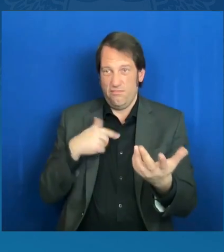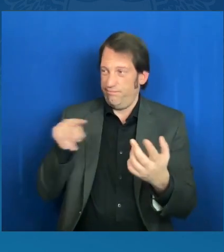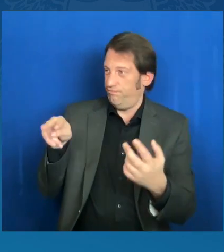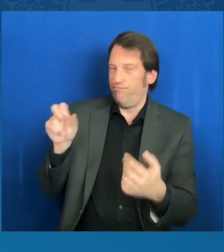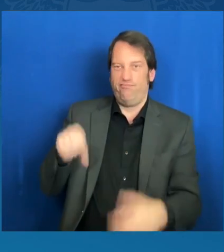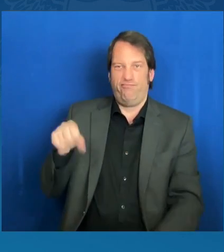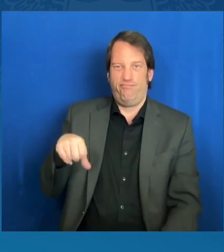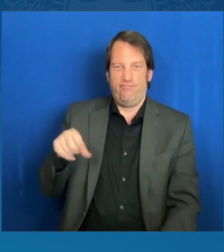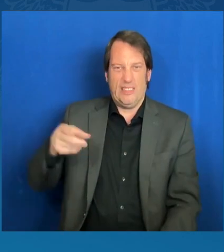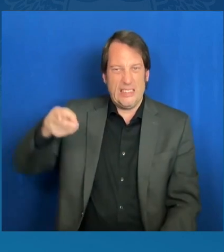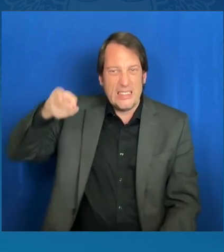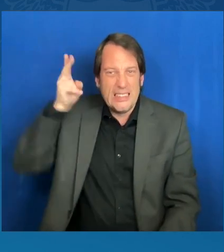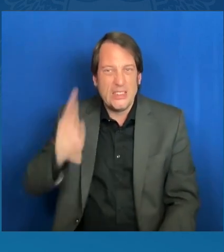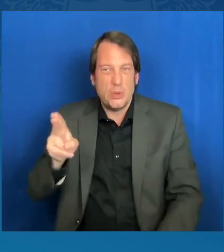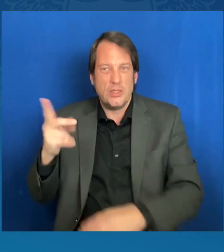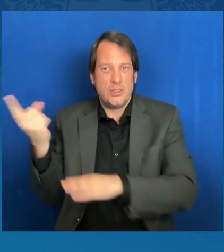being the inaugural class to graduate,